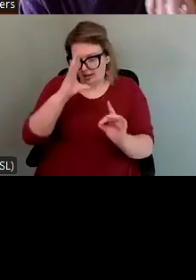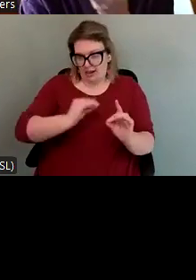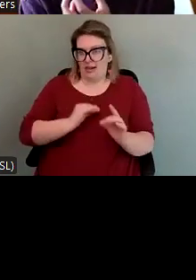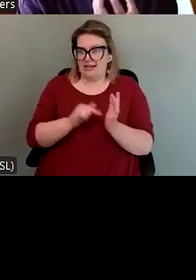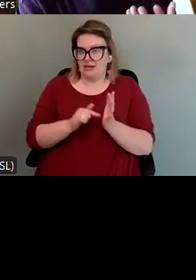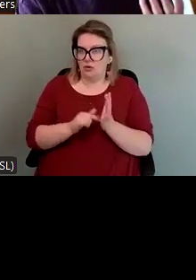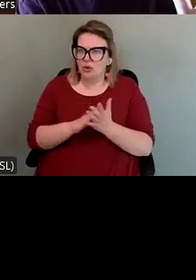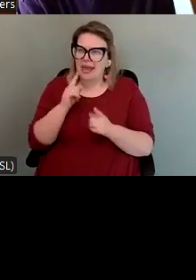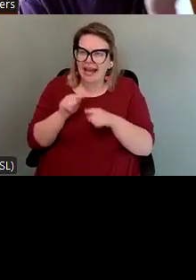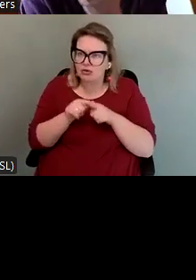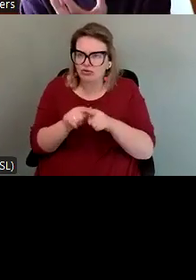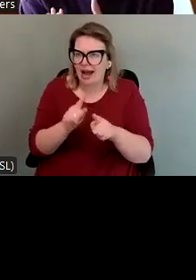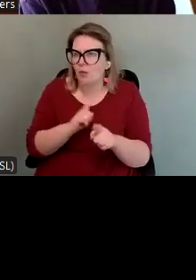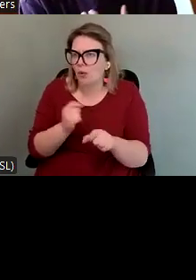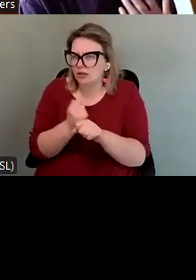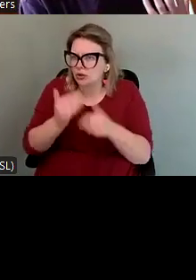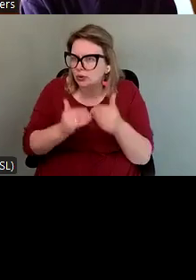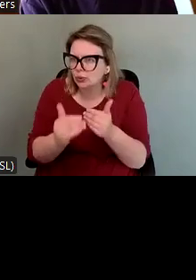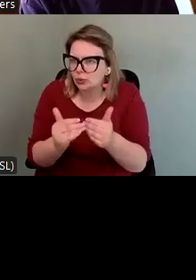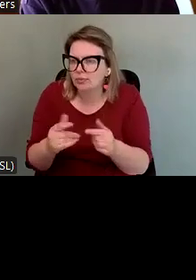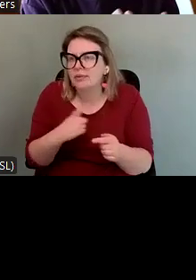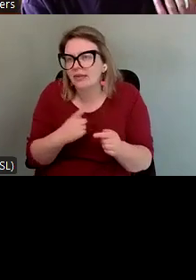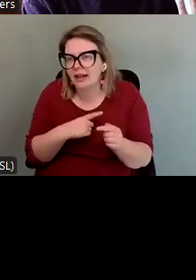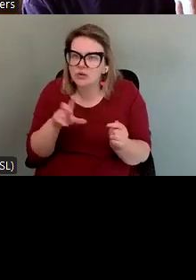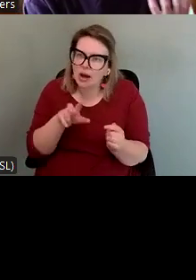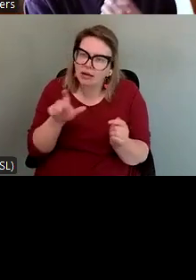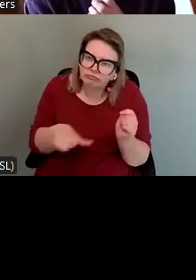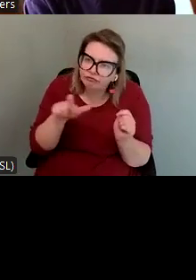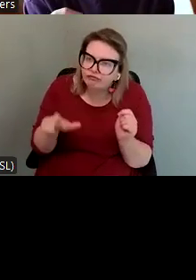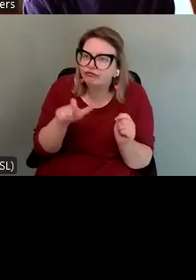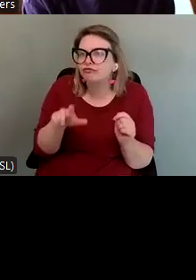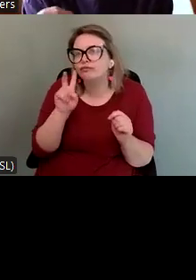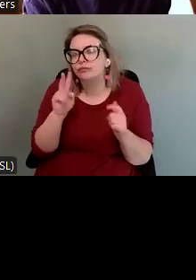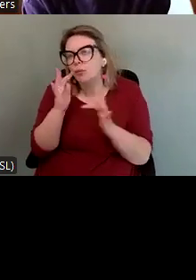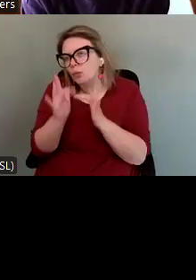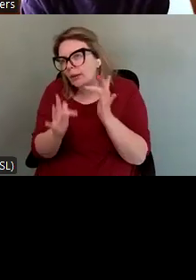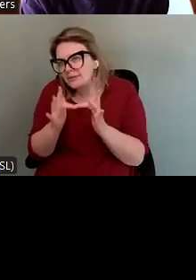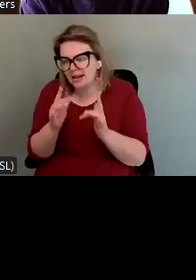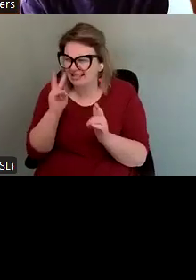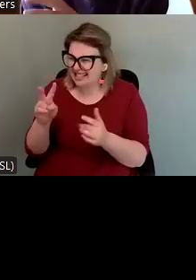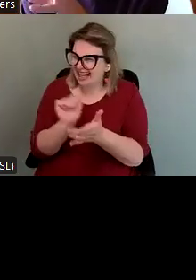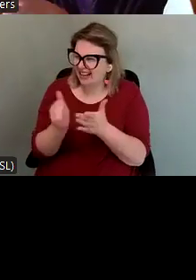This is why, as you're moving around the websites, you might see ads for the same things.